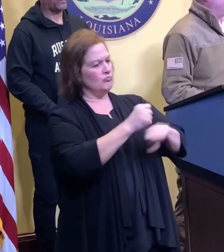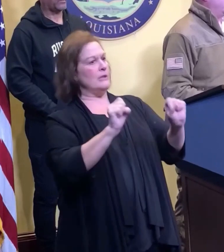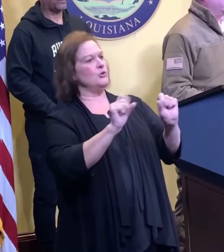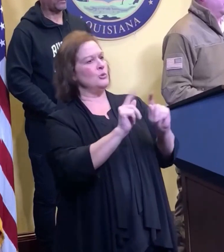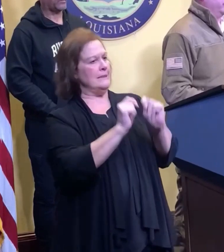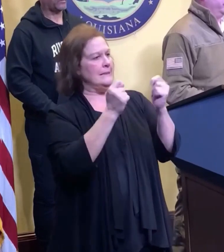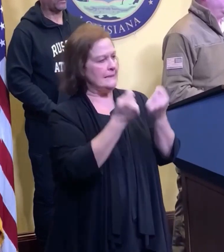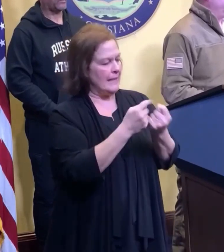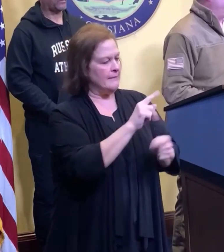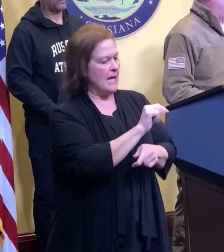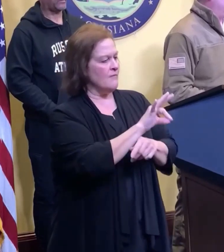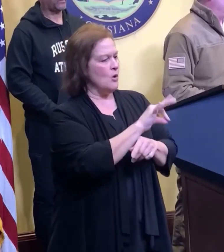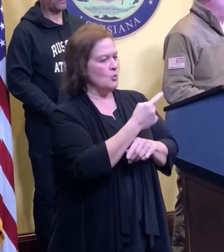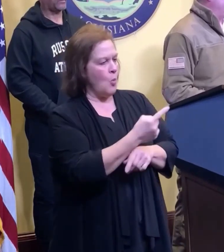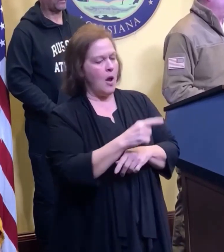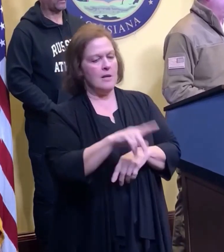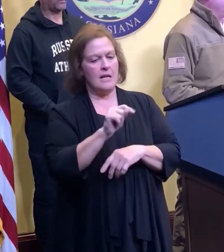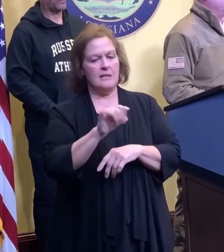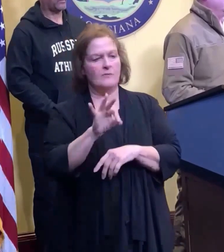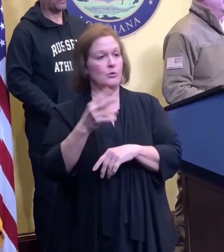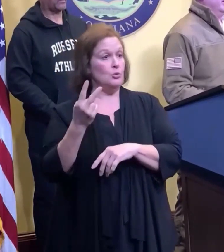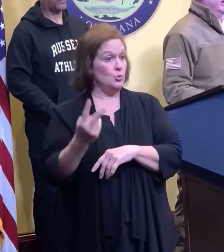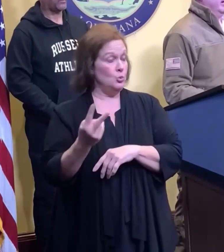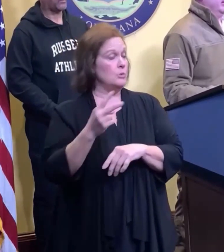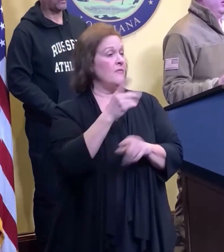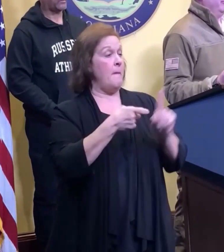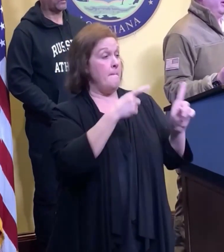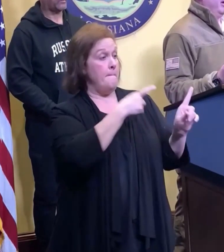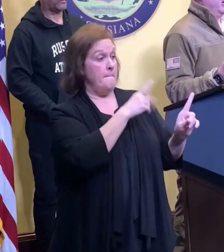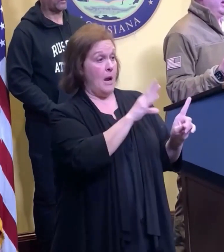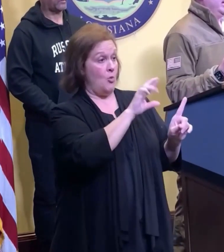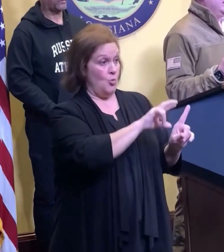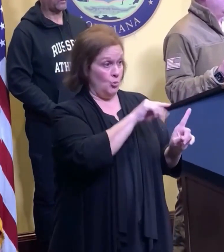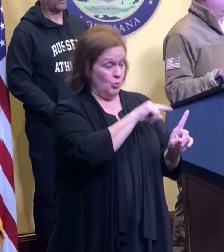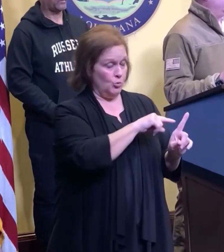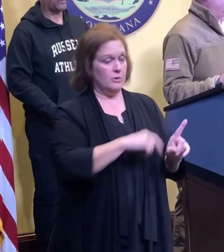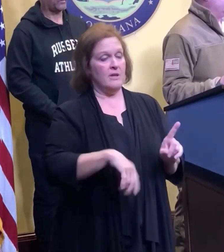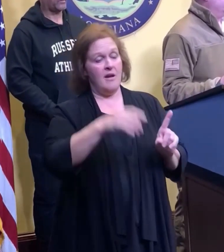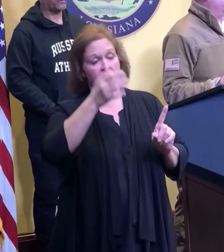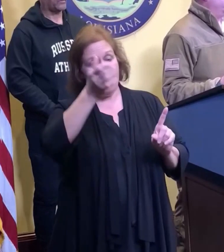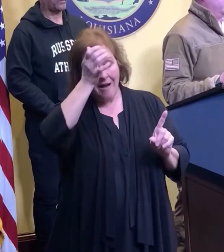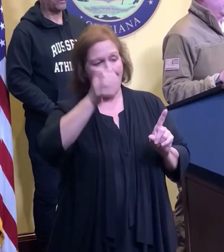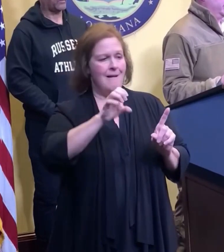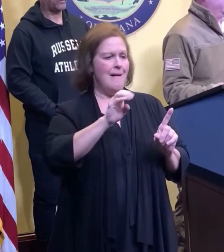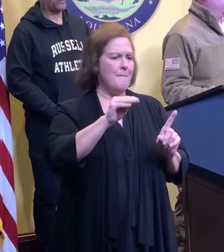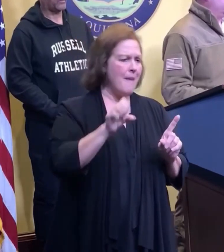task force 2 in baton rouge is here you have fire and ems officials and police officials